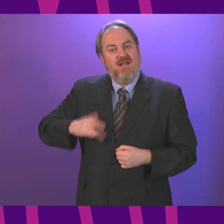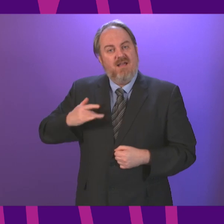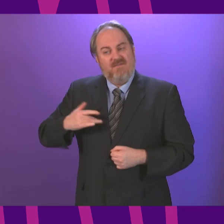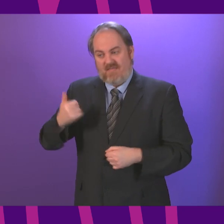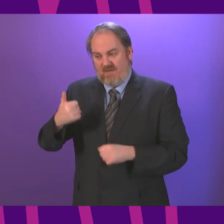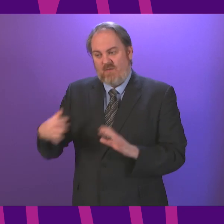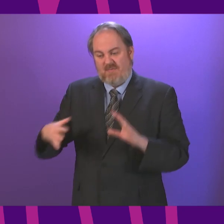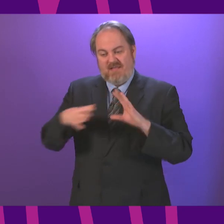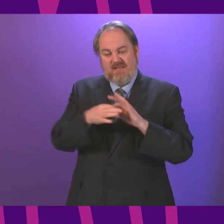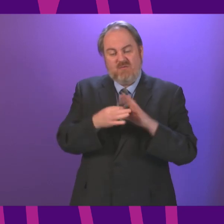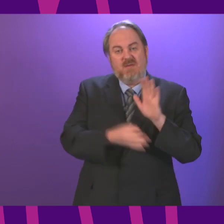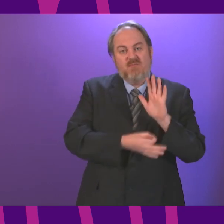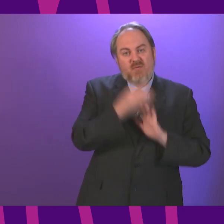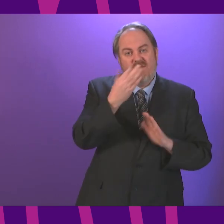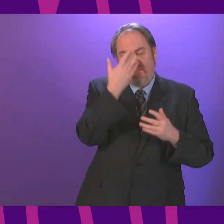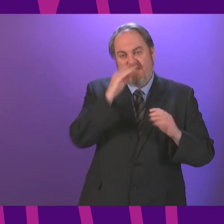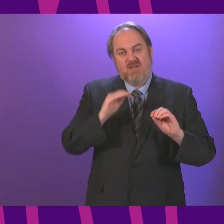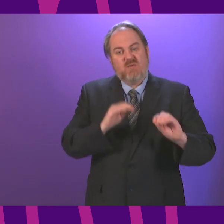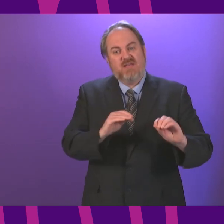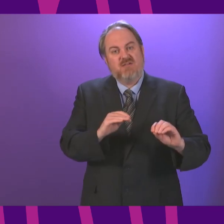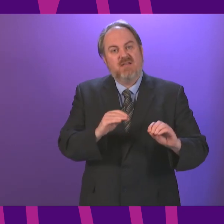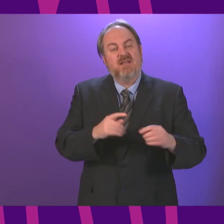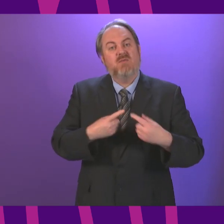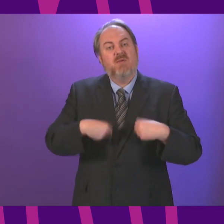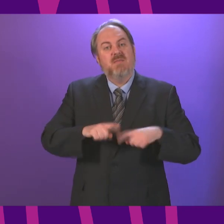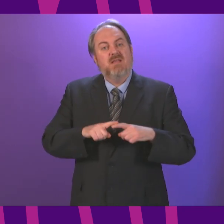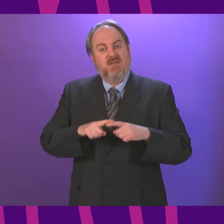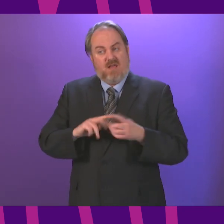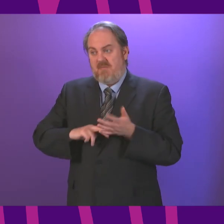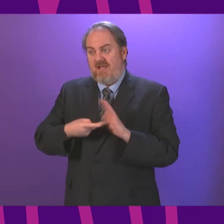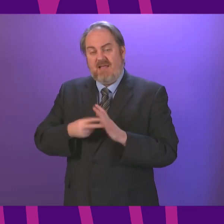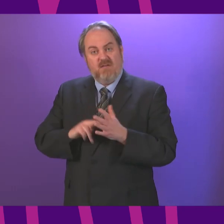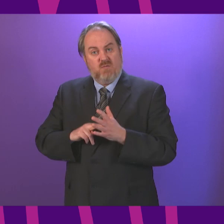We have also made a commitment to extend the provision of free school meals to all primary